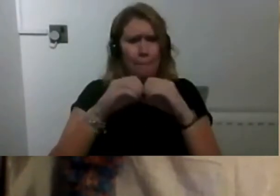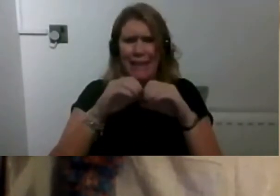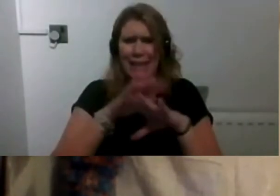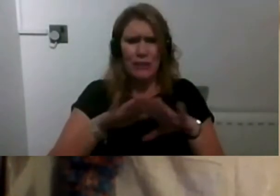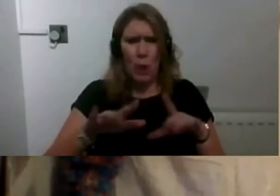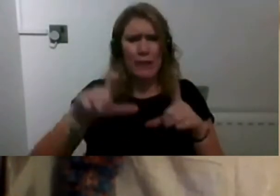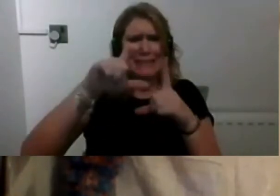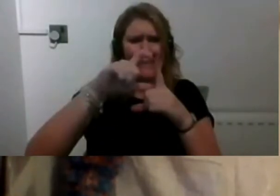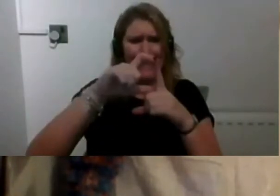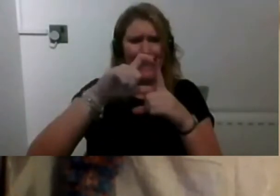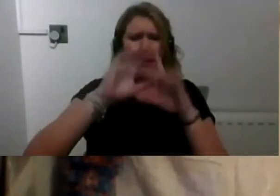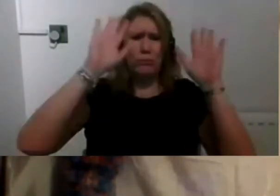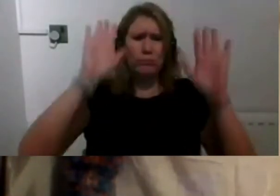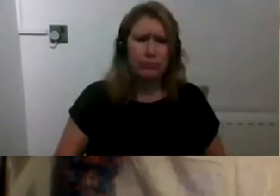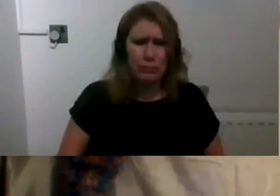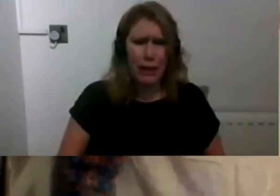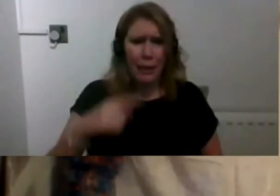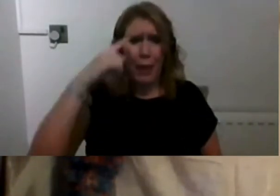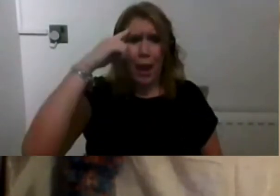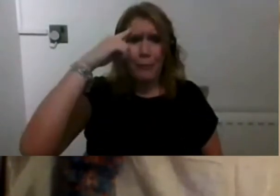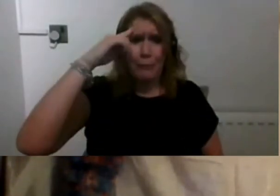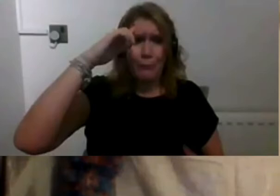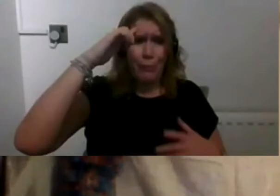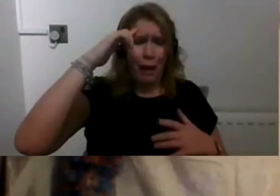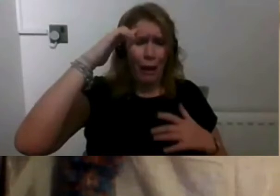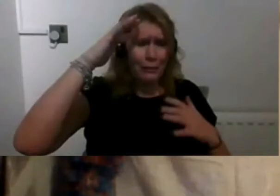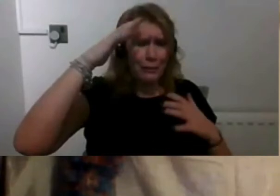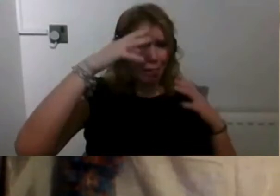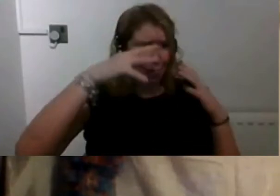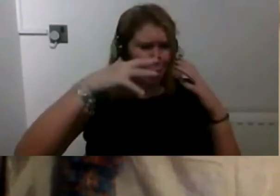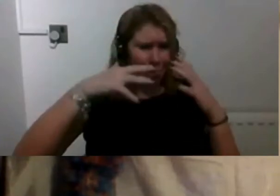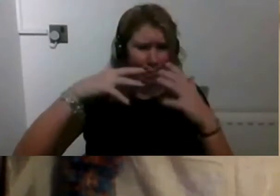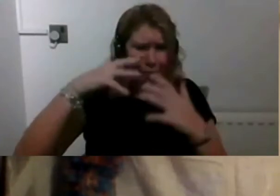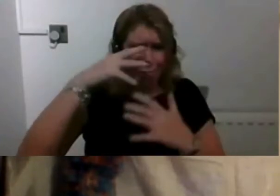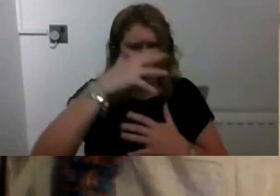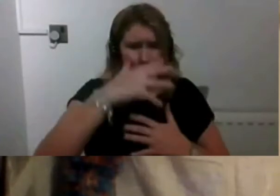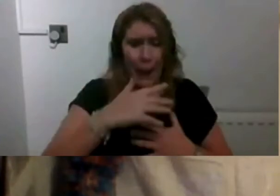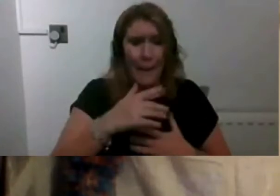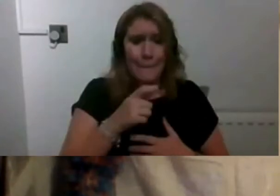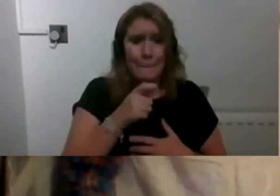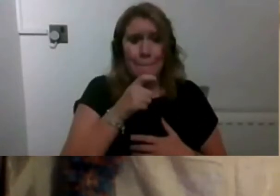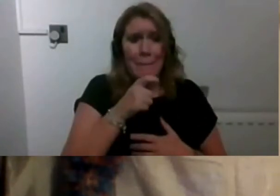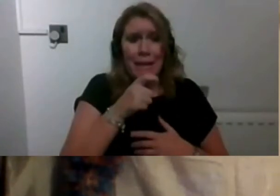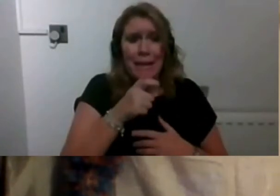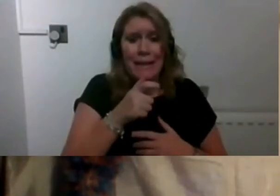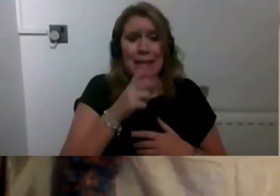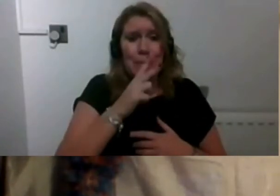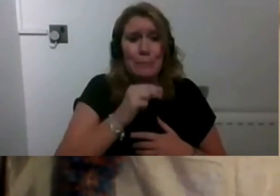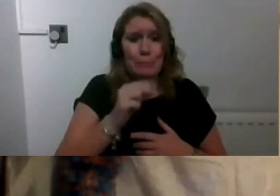Mind gets jumbled, my speech gets mumbled, Trying to explain dyslexia to a few.